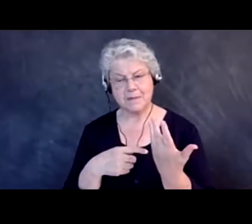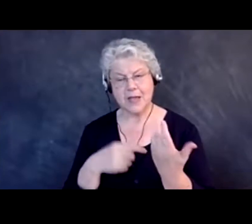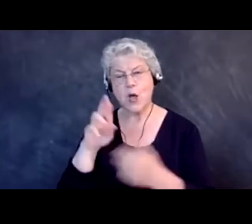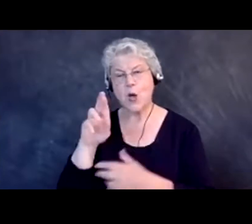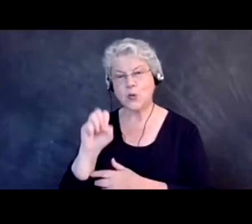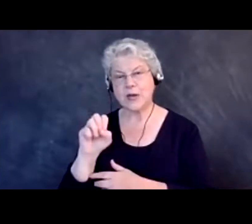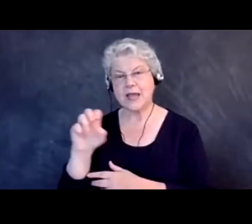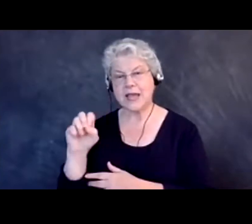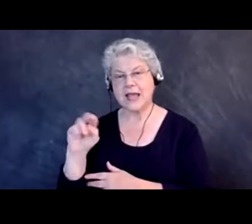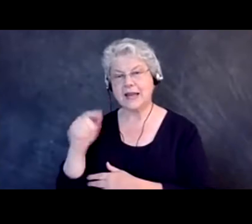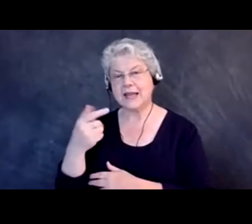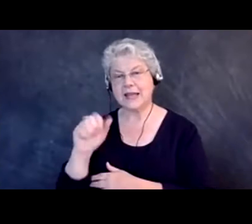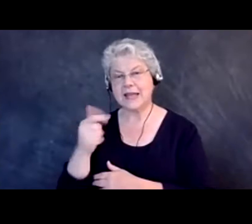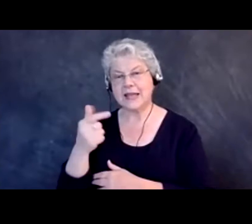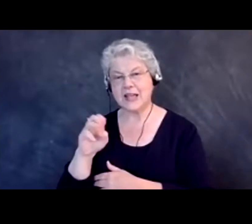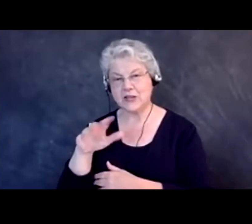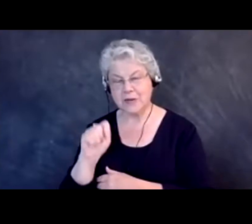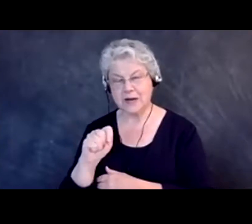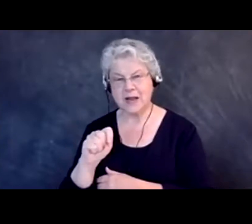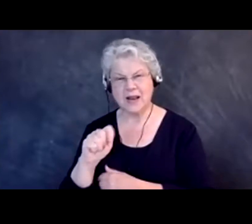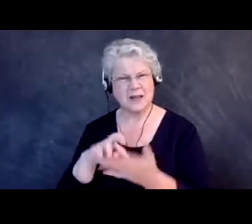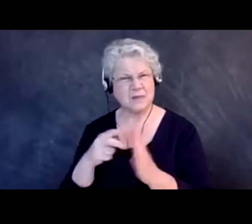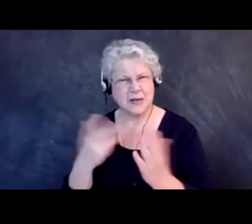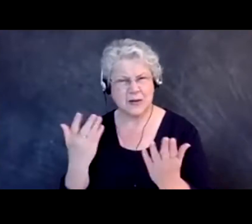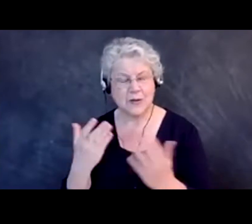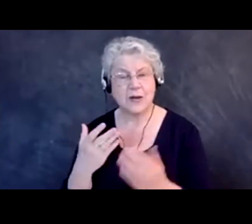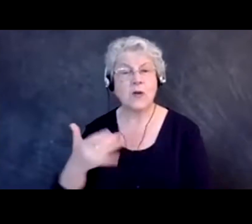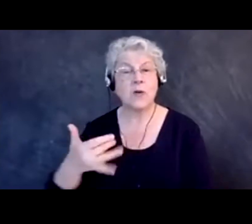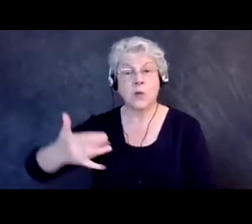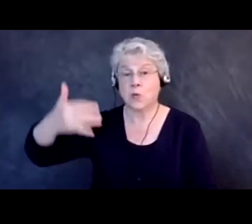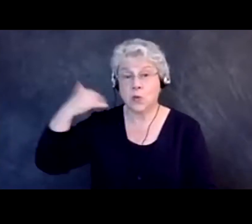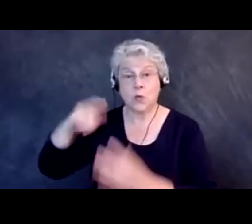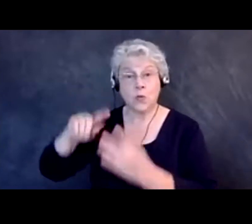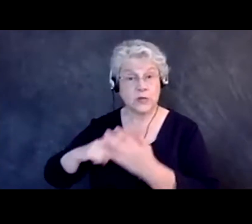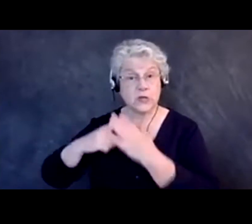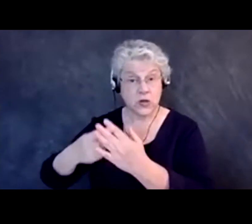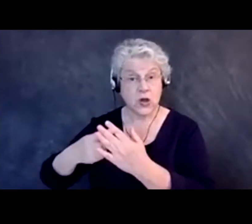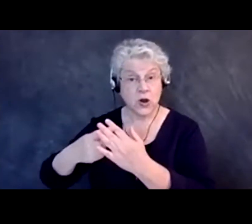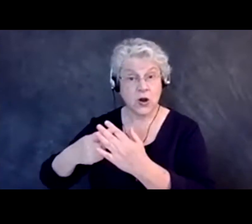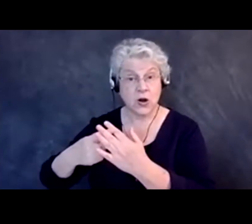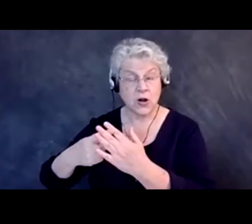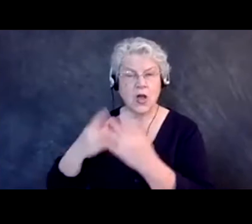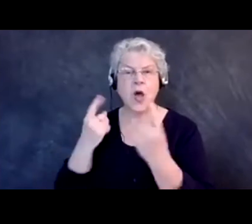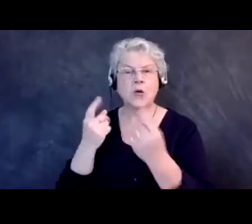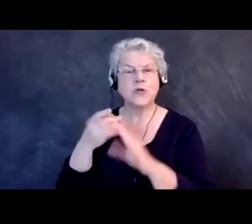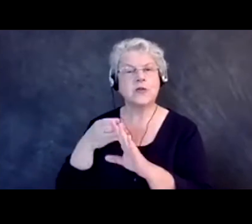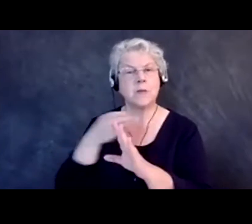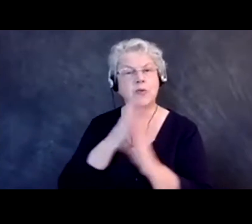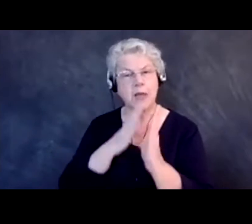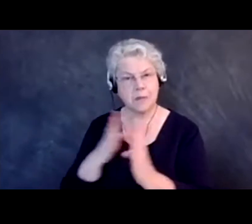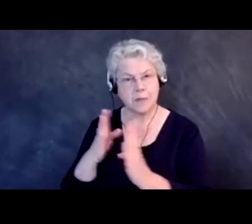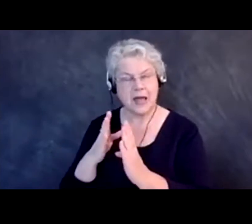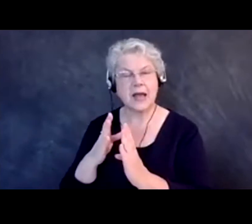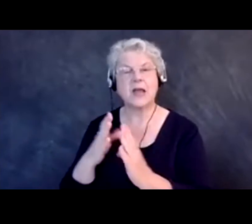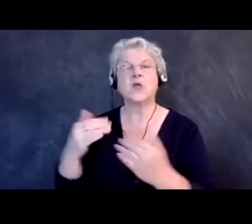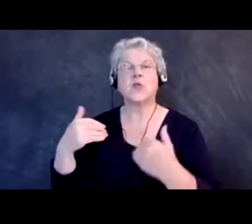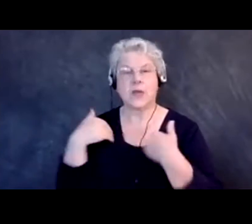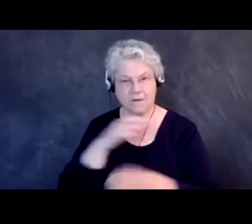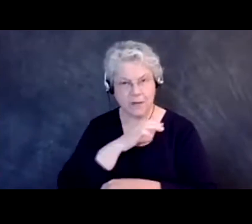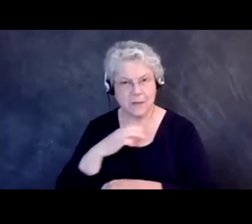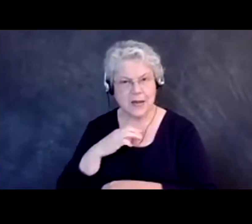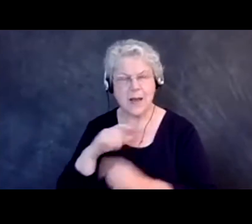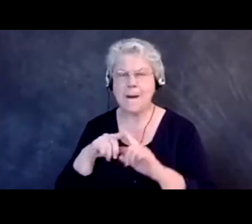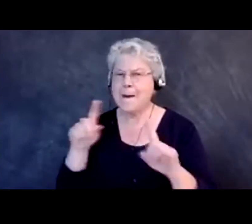CCP. When we started, we did some pre-planning work, we had a committee, but since we started,